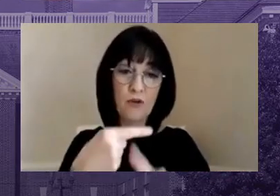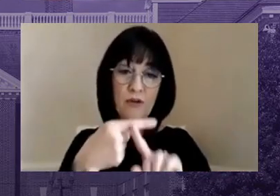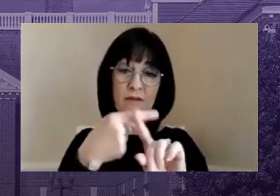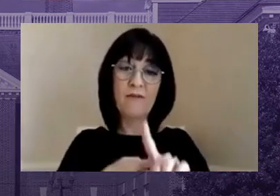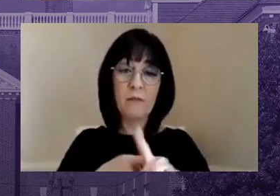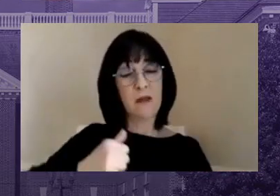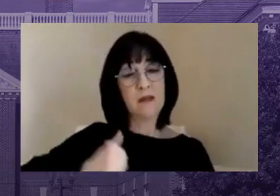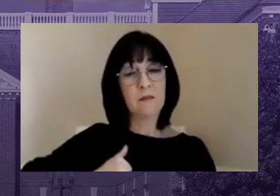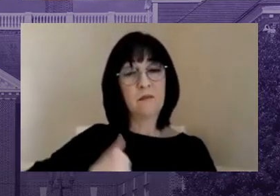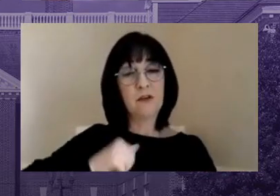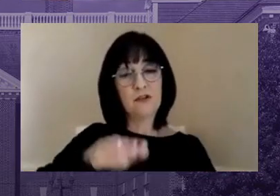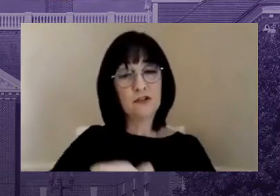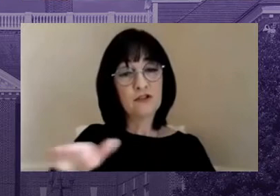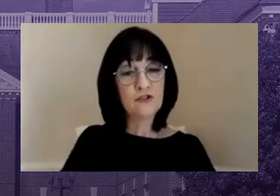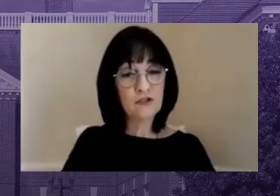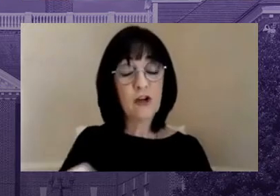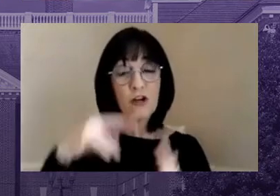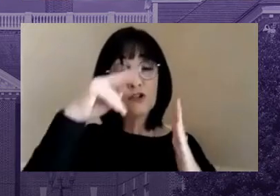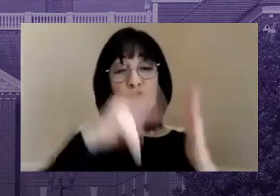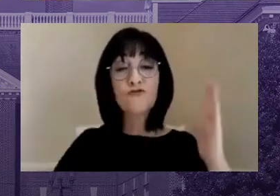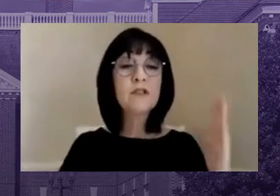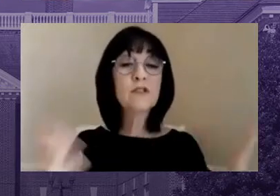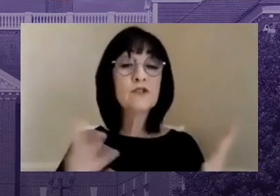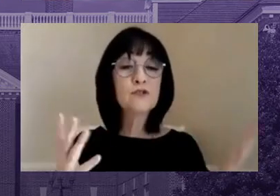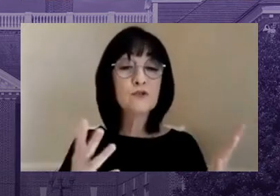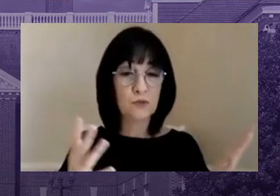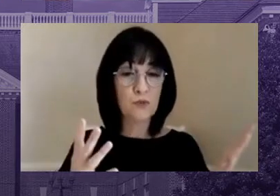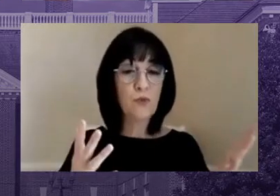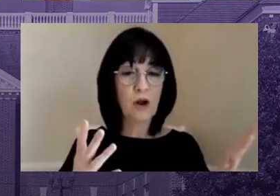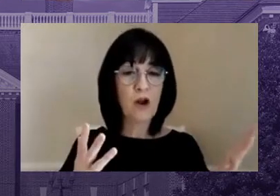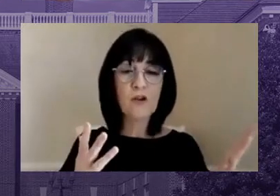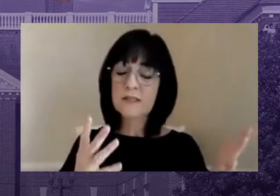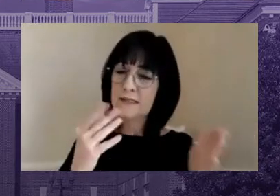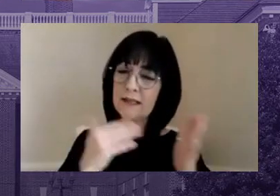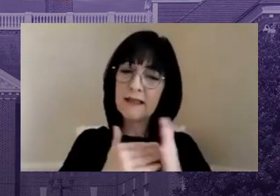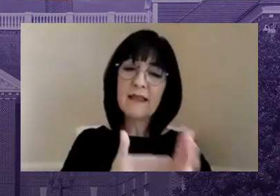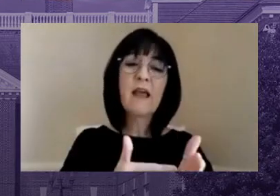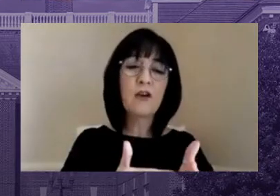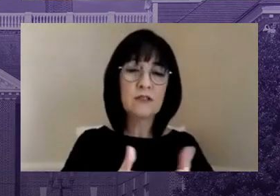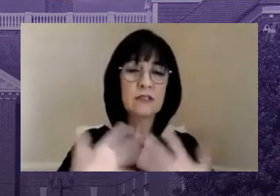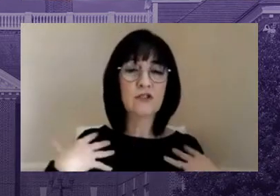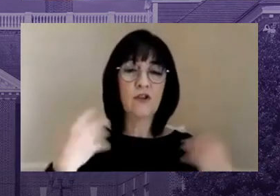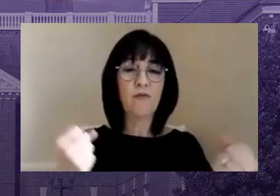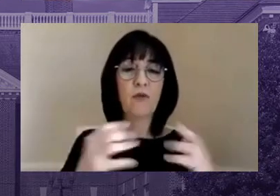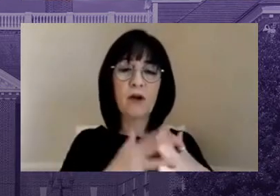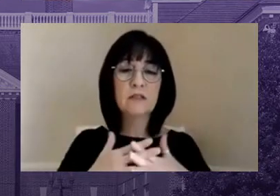and it reads as such, whereas 1000s of brave Americans demonstrate their courage and commitment